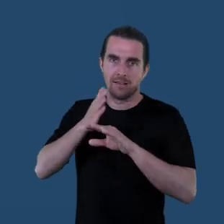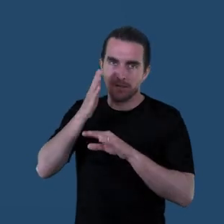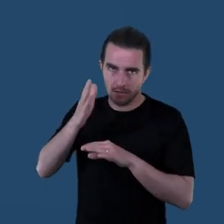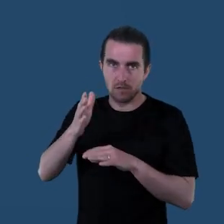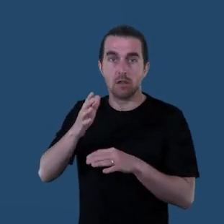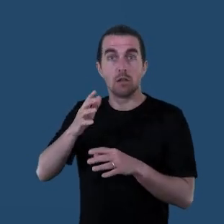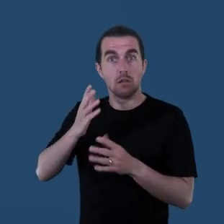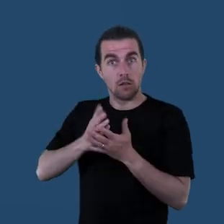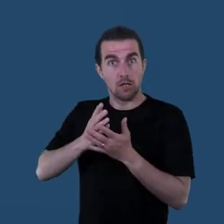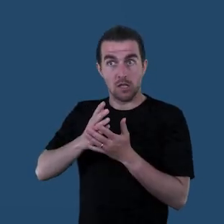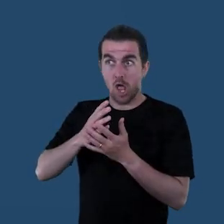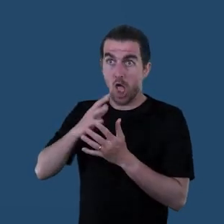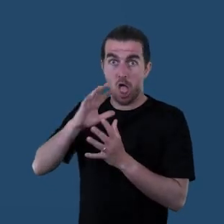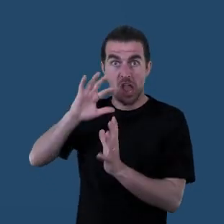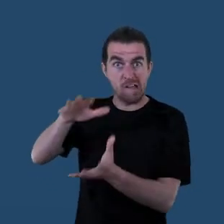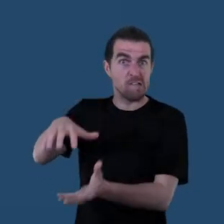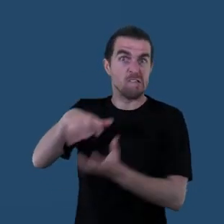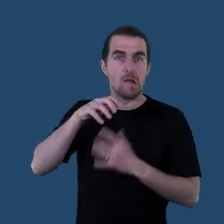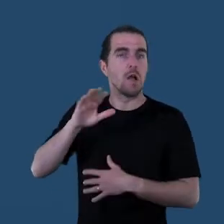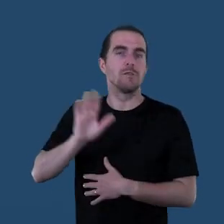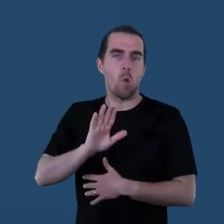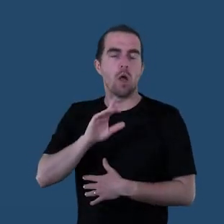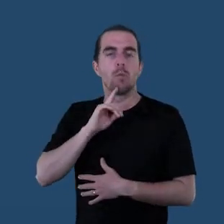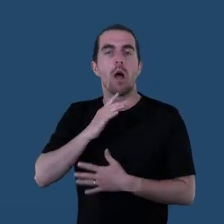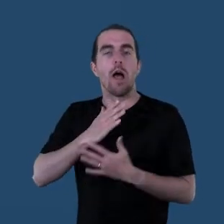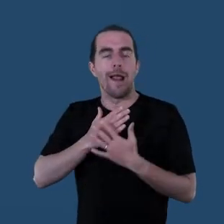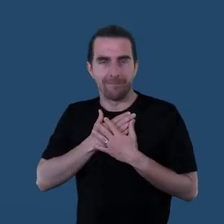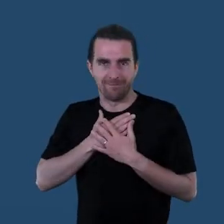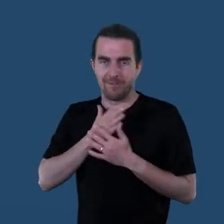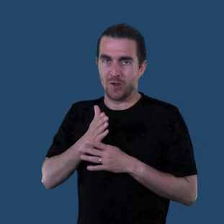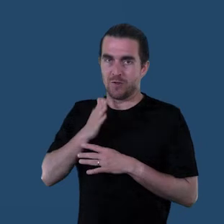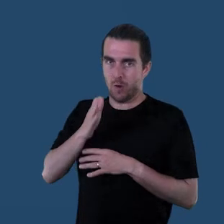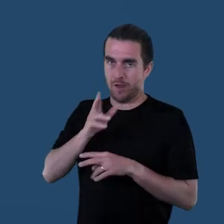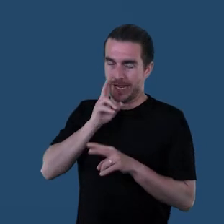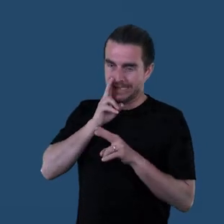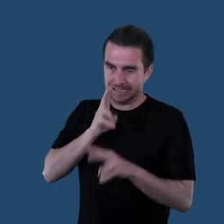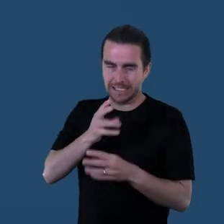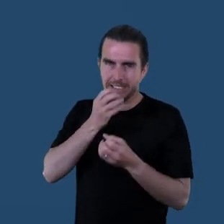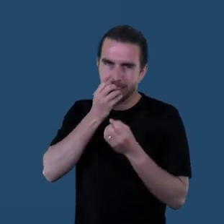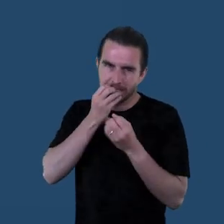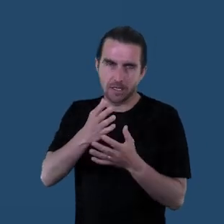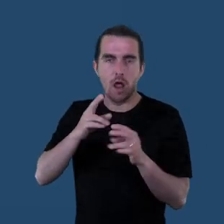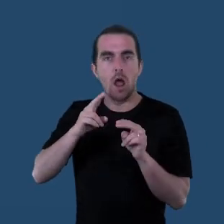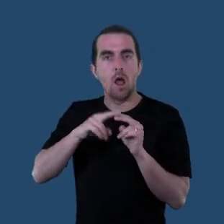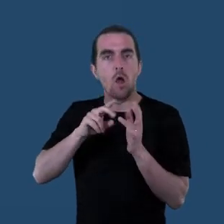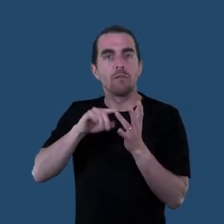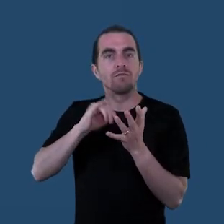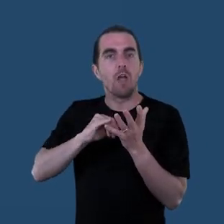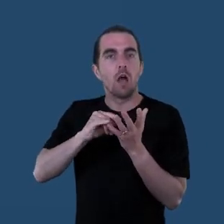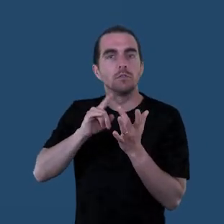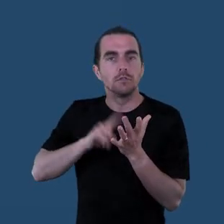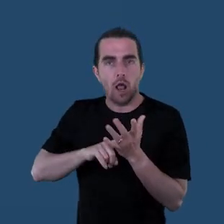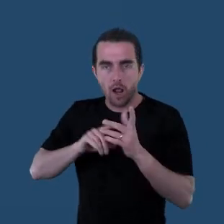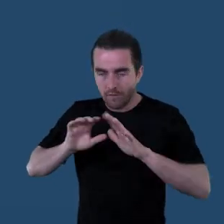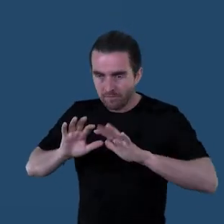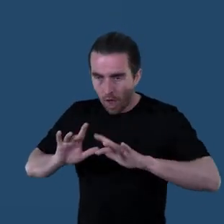not necessarily to collect, but as Richard, I'd love to go and see these amazing fossils being excavated,